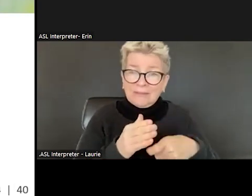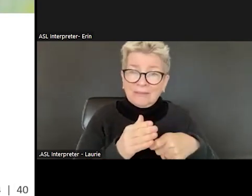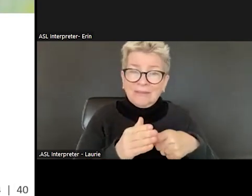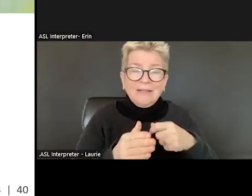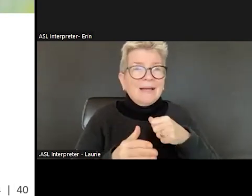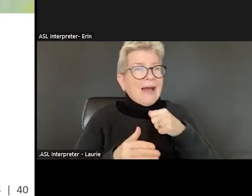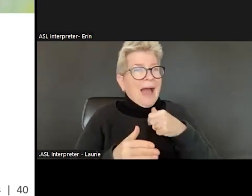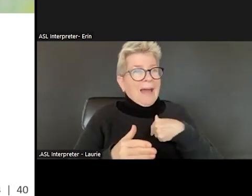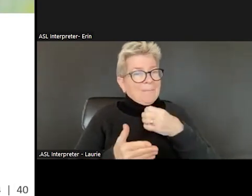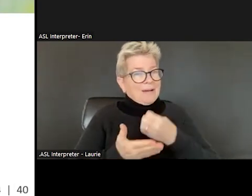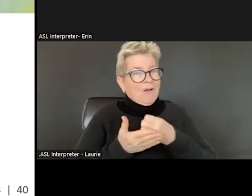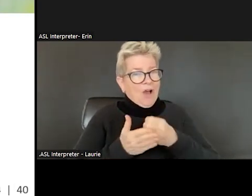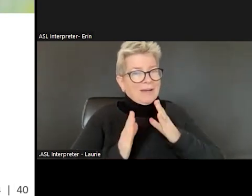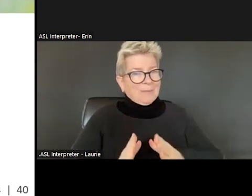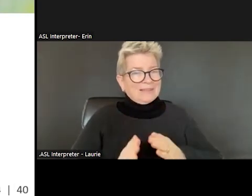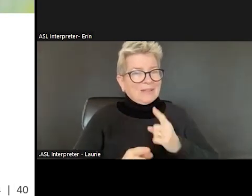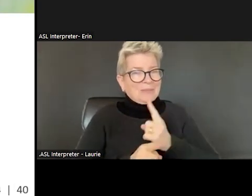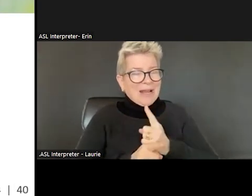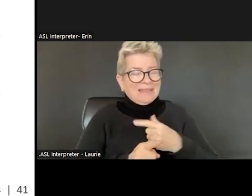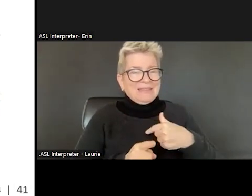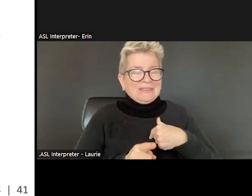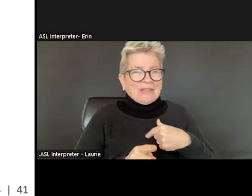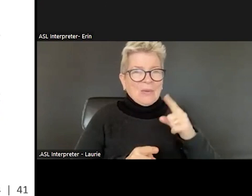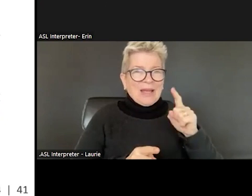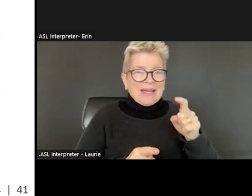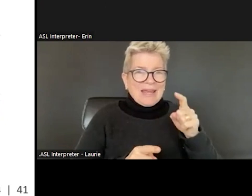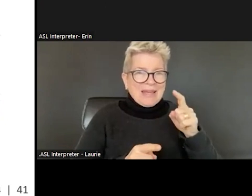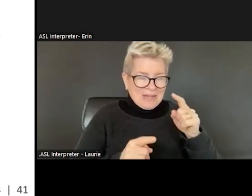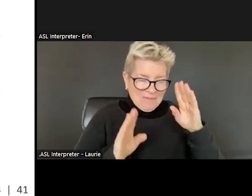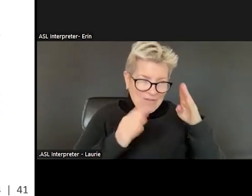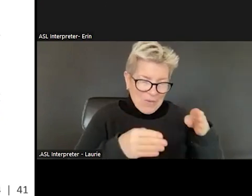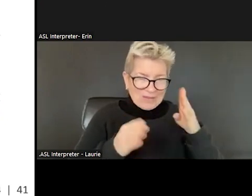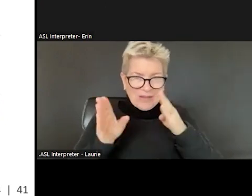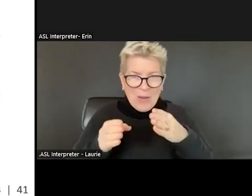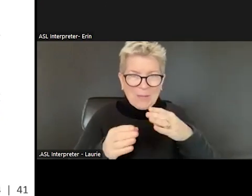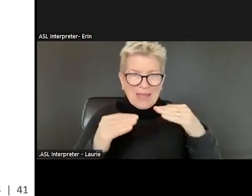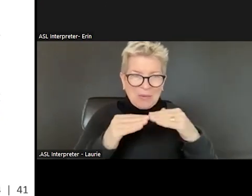I wasn't obsessed with costs as well as benefits. So the first is about teacher